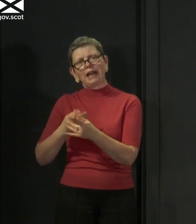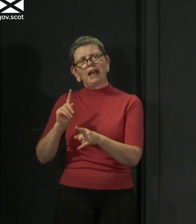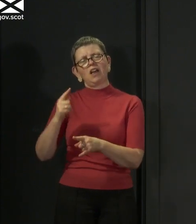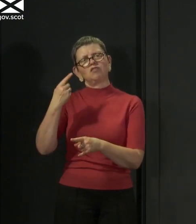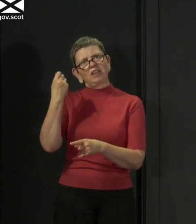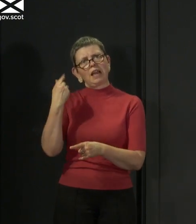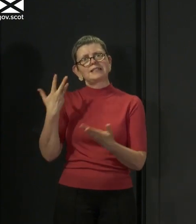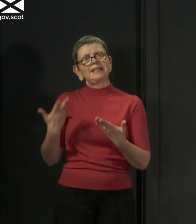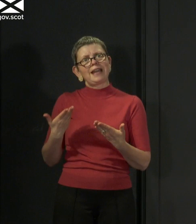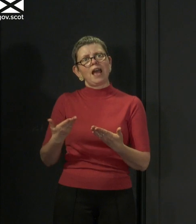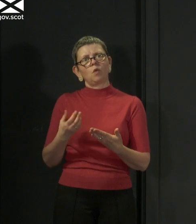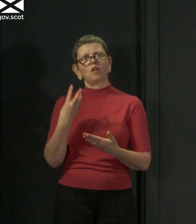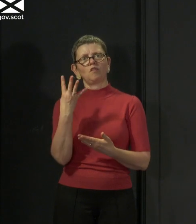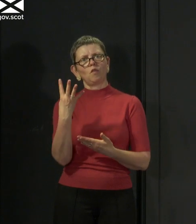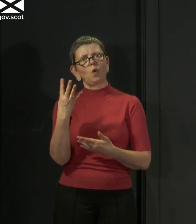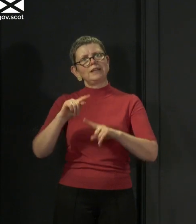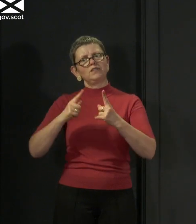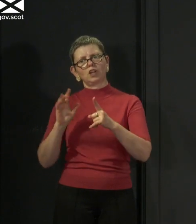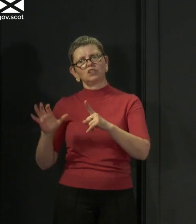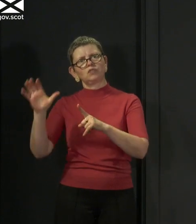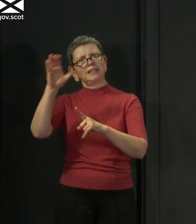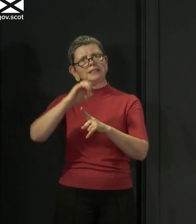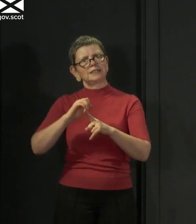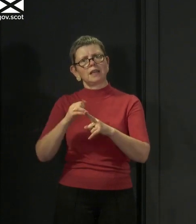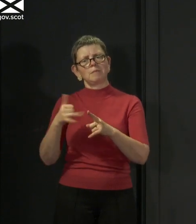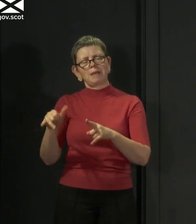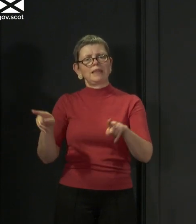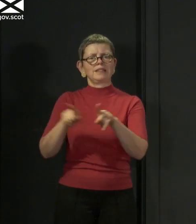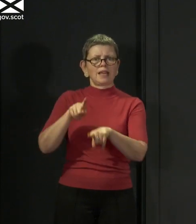this, but that doesn't mean we don't coordinate our messaging. Following my discussion yesterday